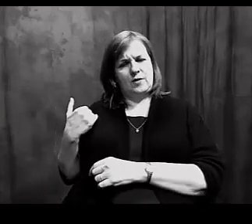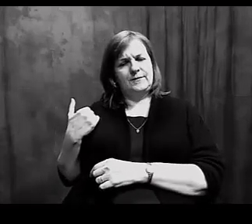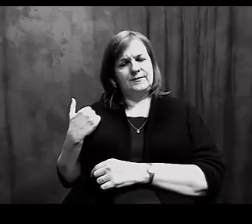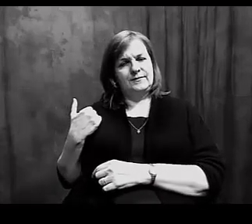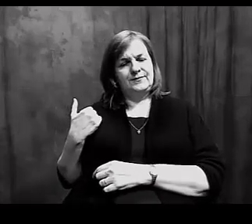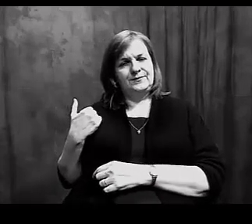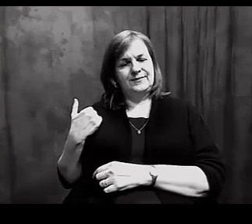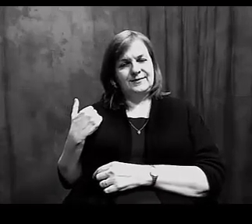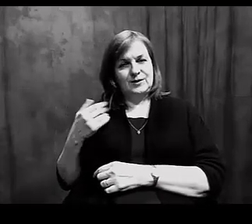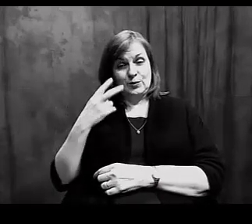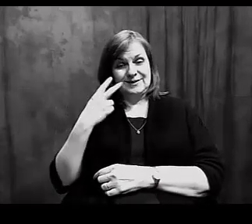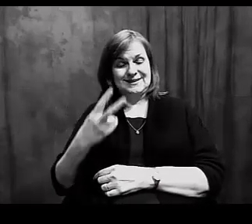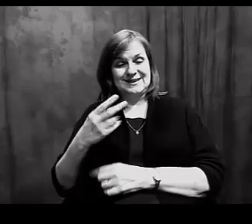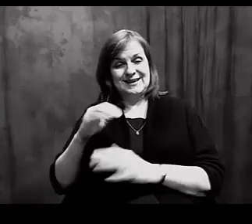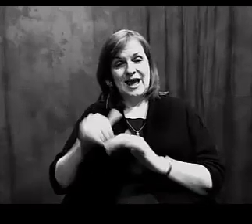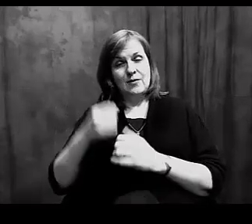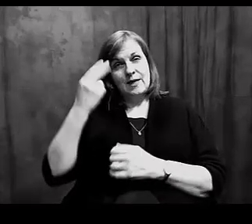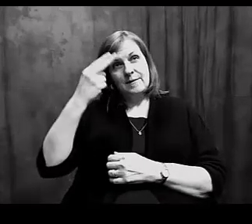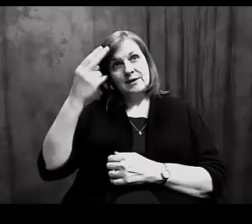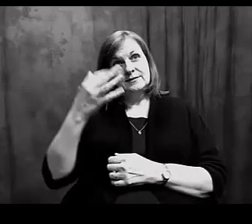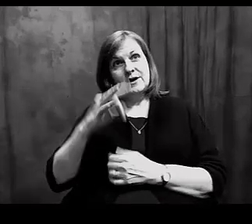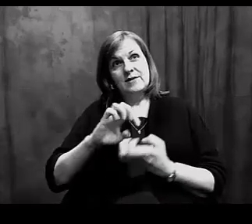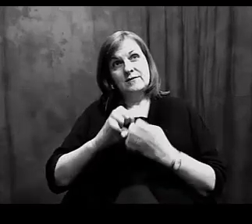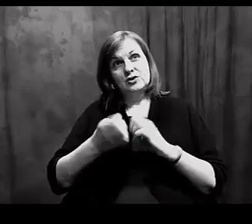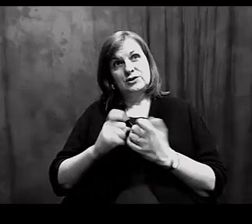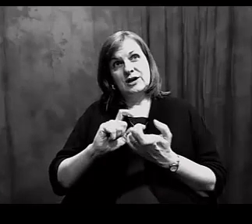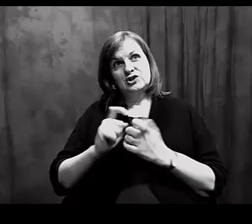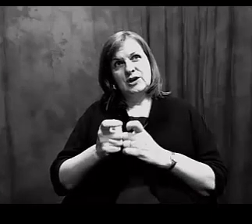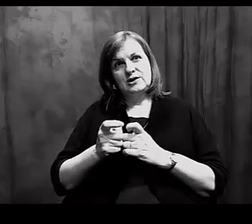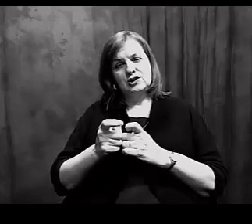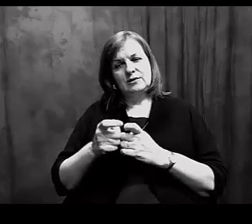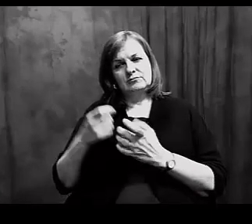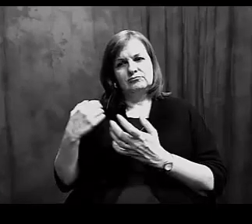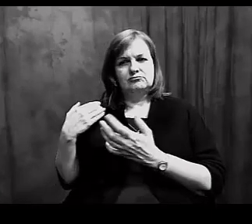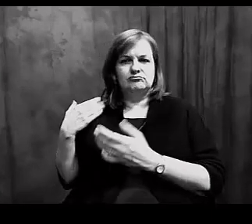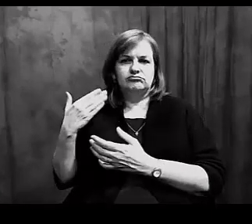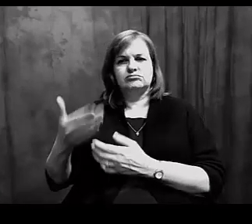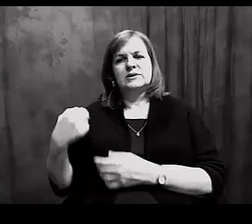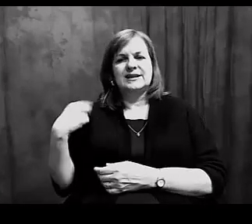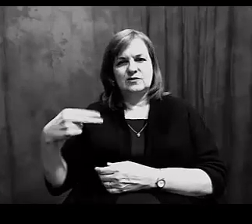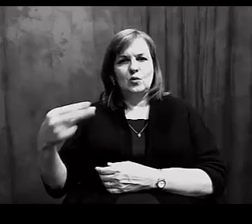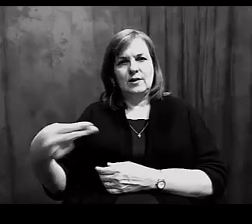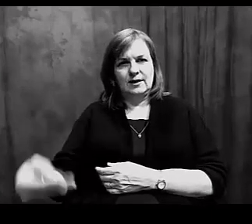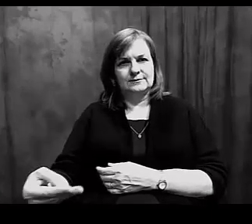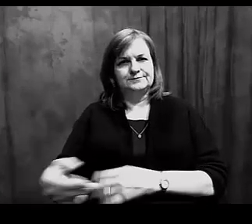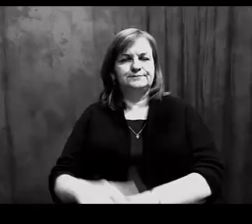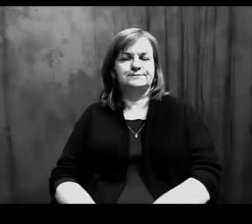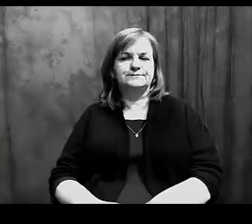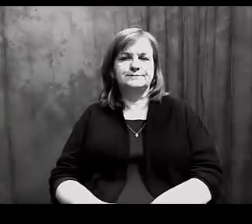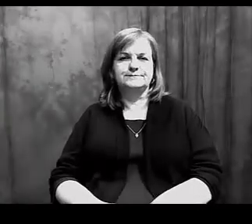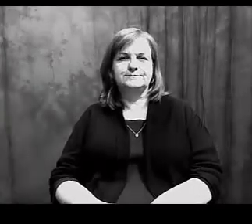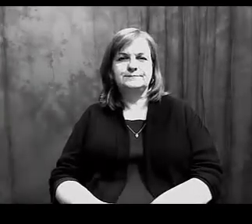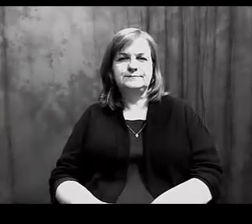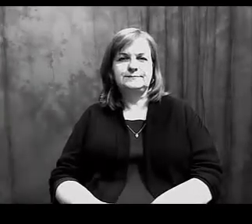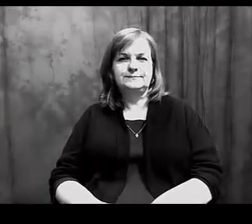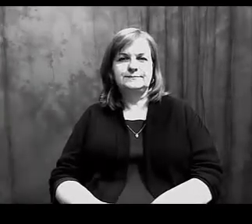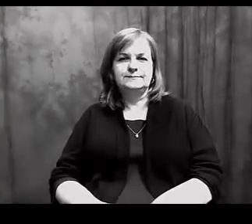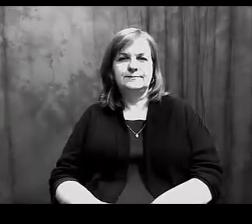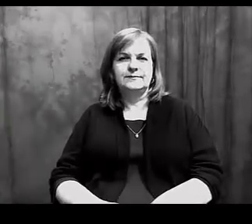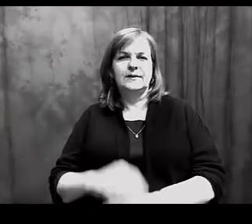so the hypothesis of evolution changing over time so when we look at historical records